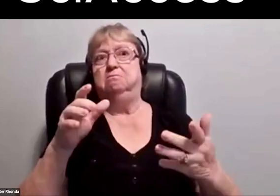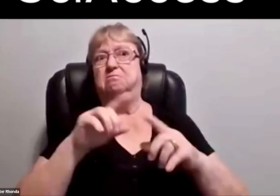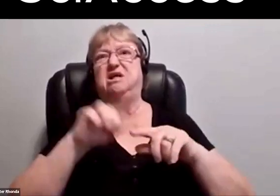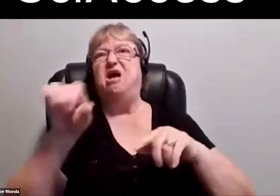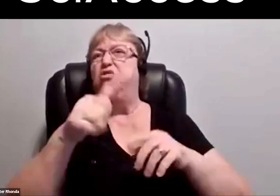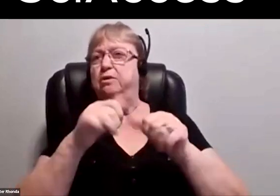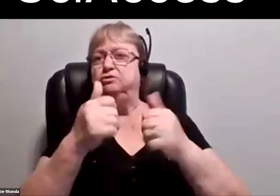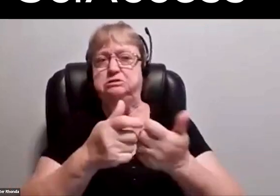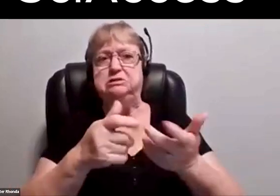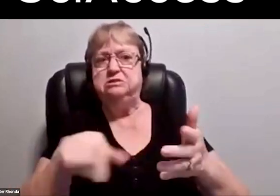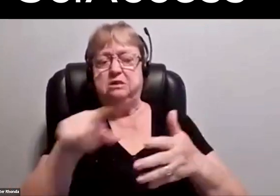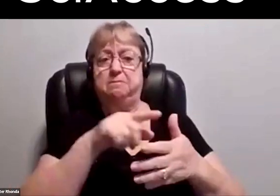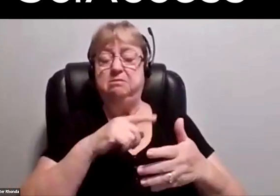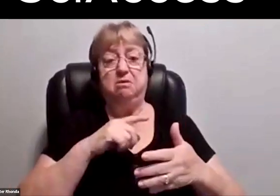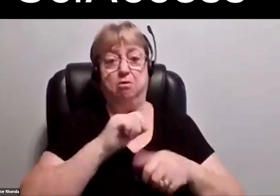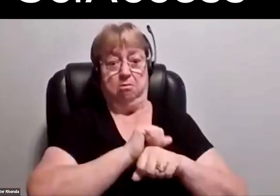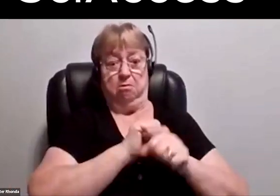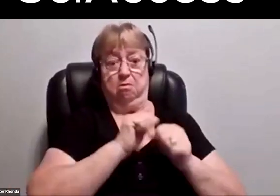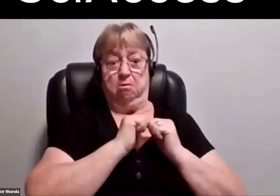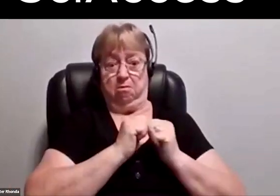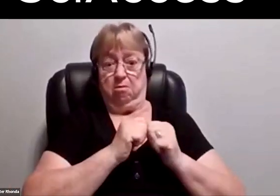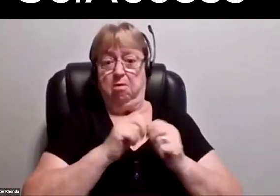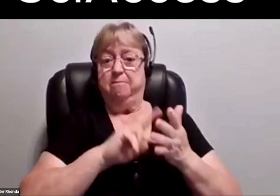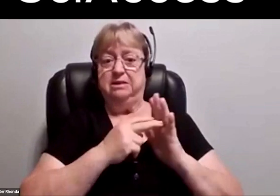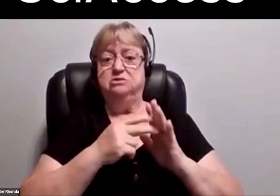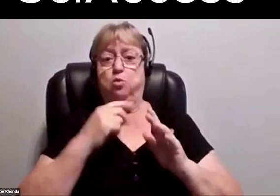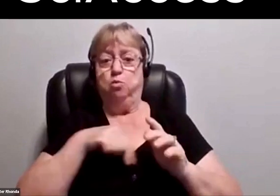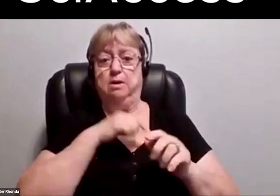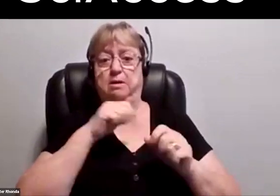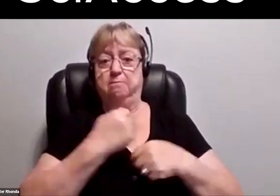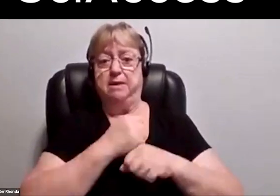that make the world a better place for everybody. Thank you.